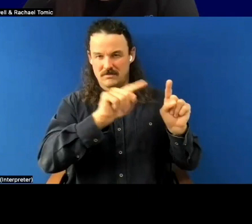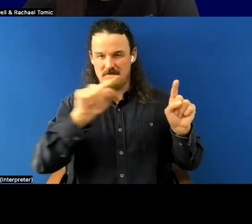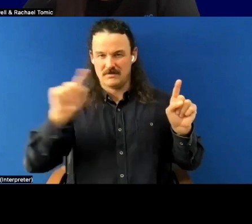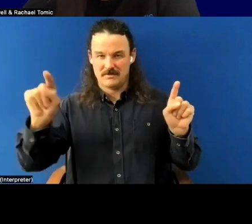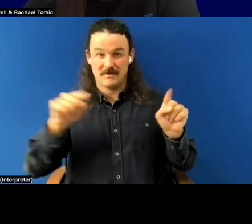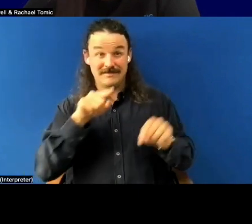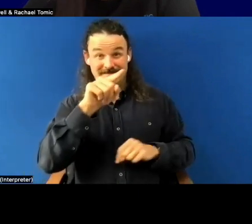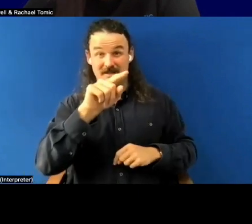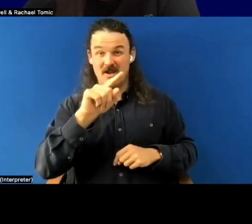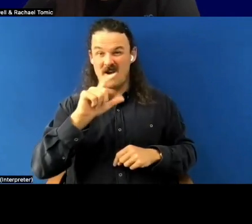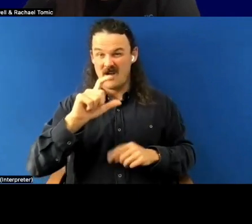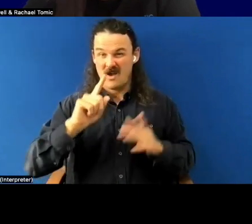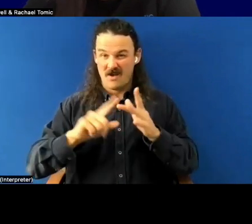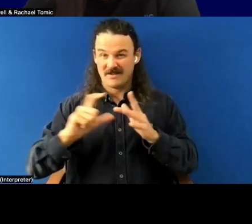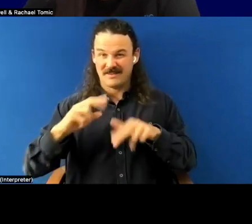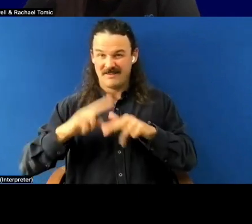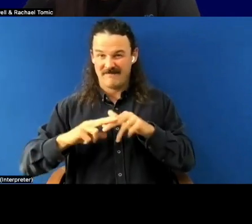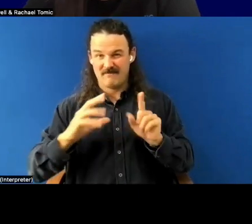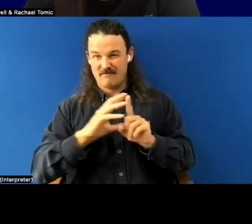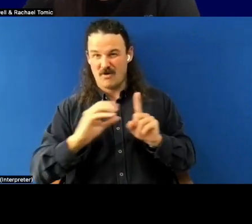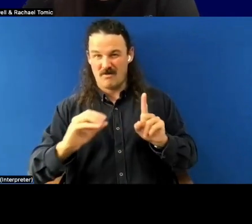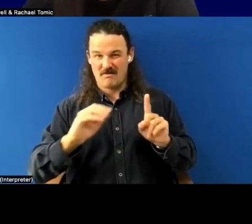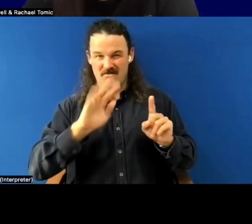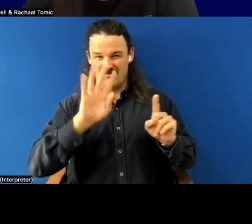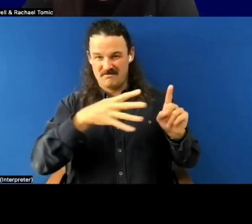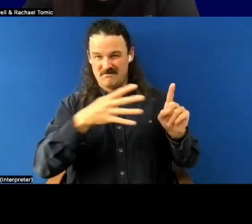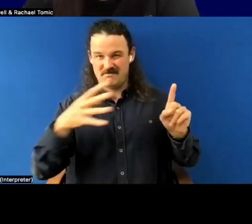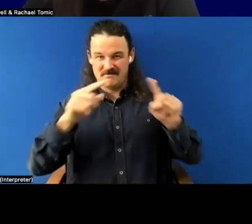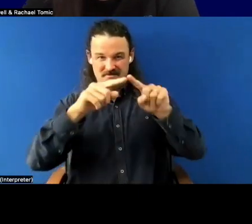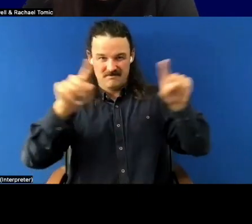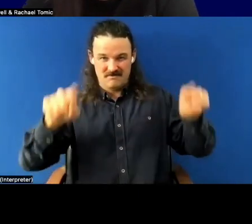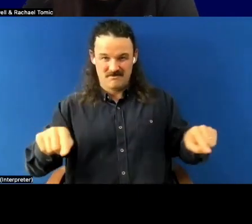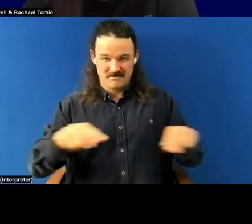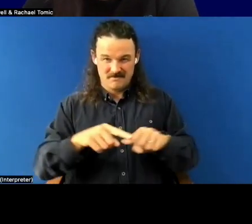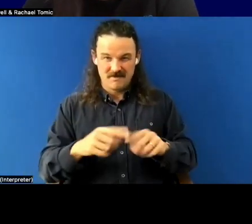talked through earlier, but there's some different words on the model this time. So,